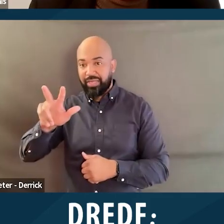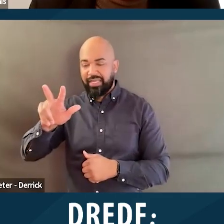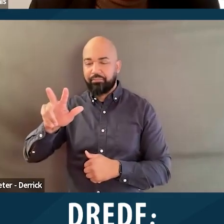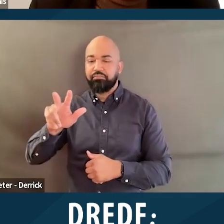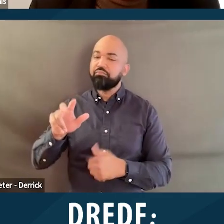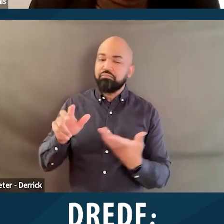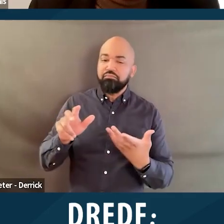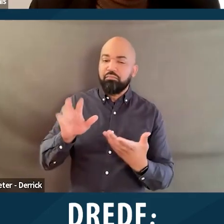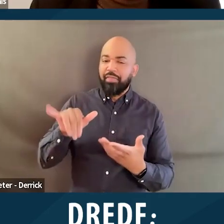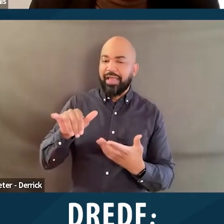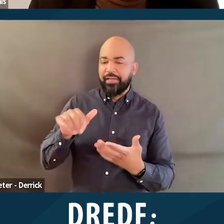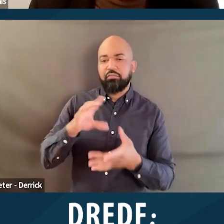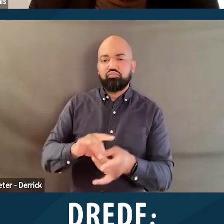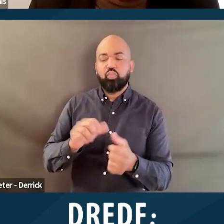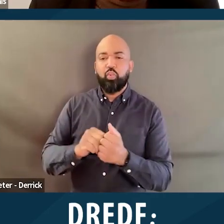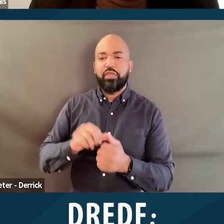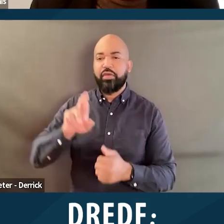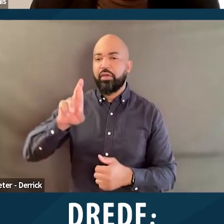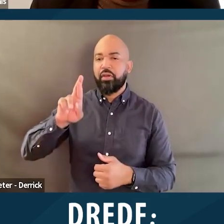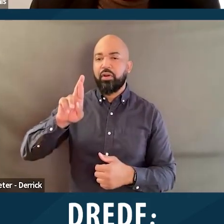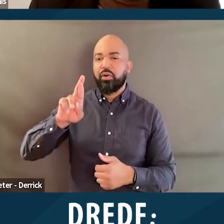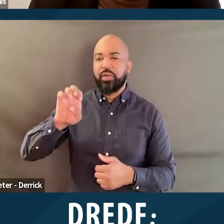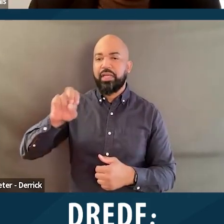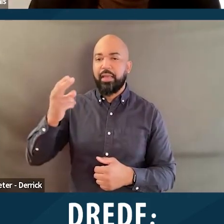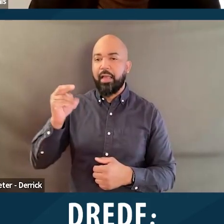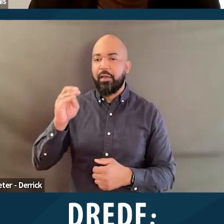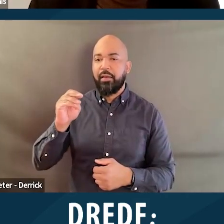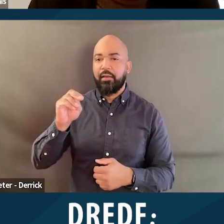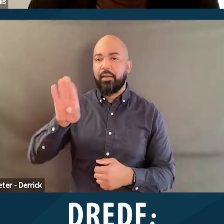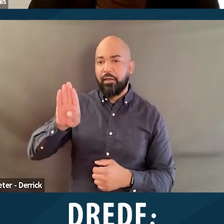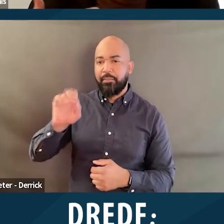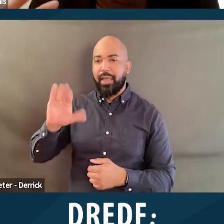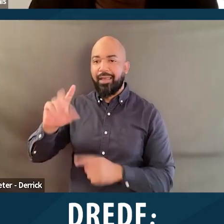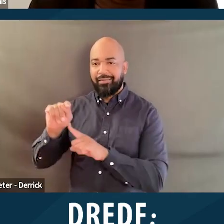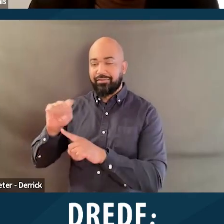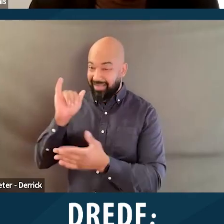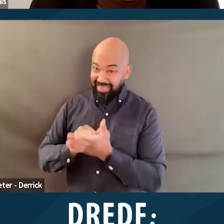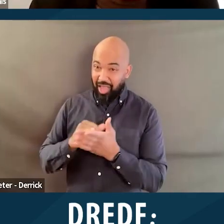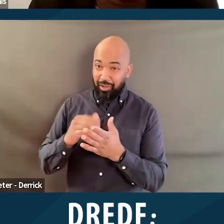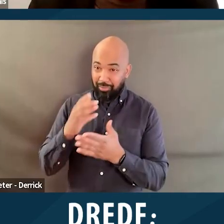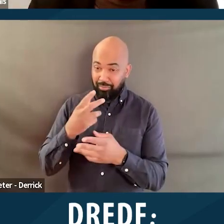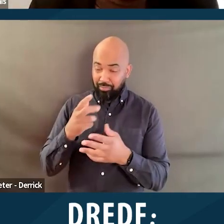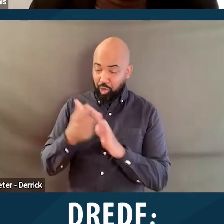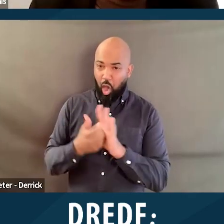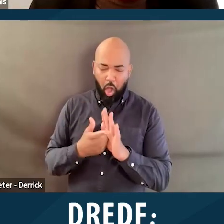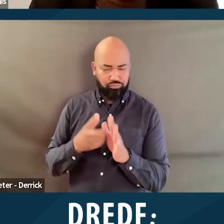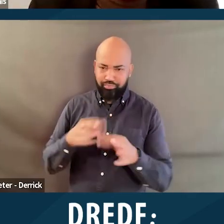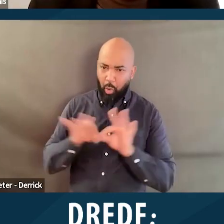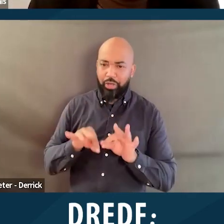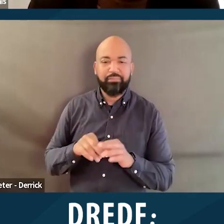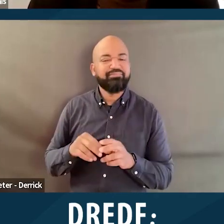as part of the Rehabilitation Act. And this has turned out to be an incredibly important law.